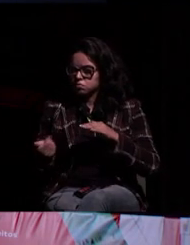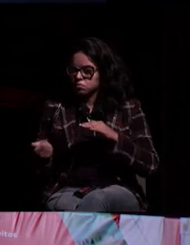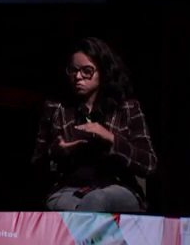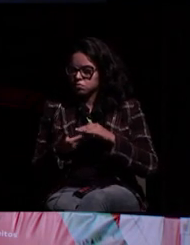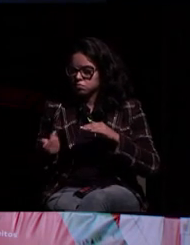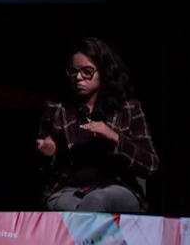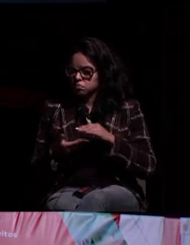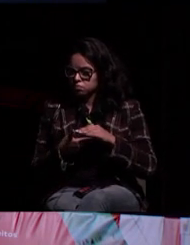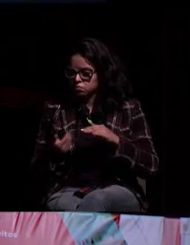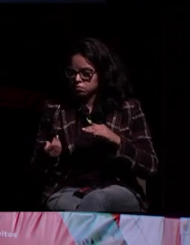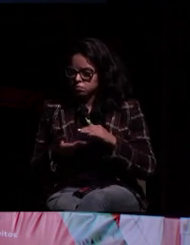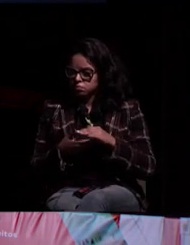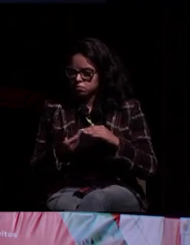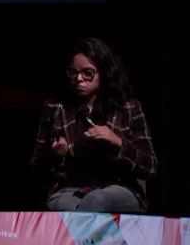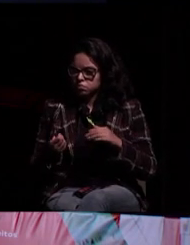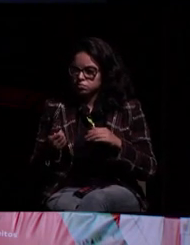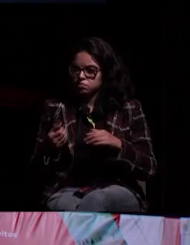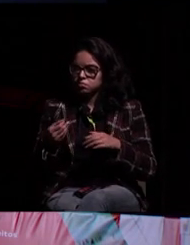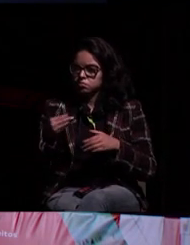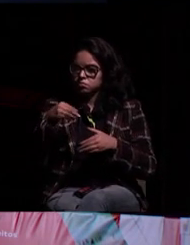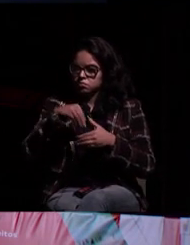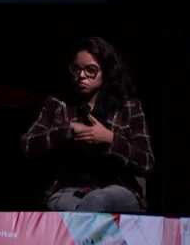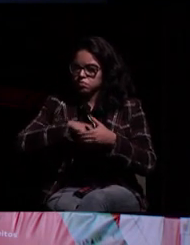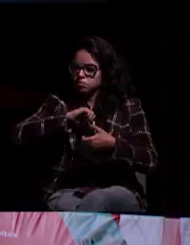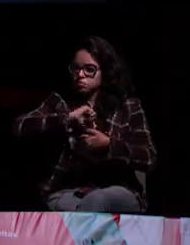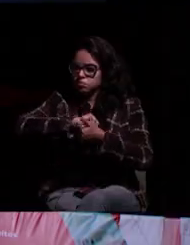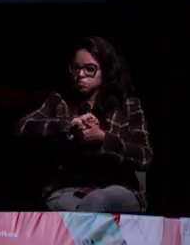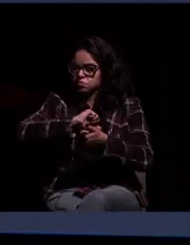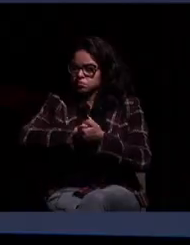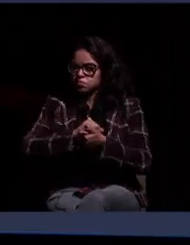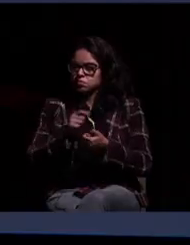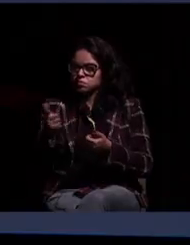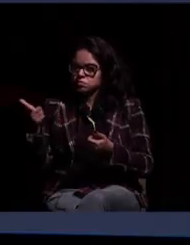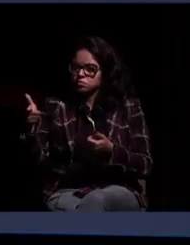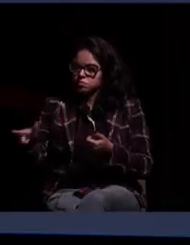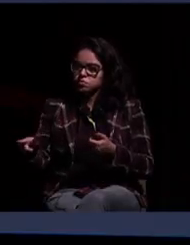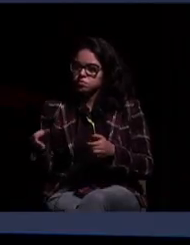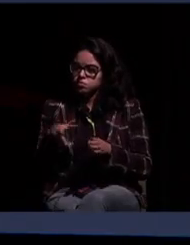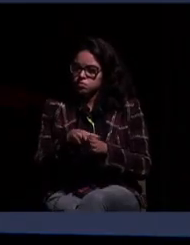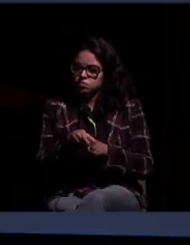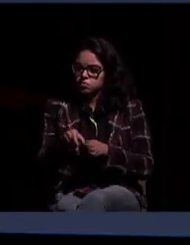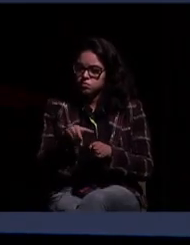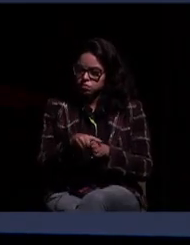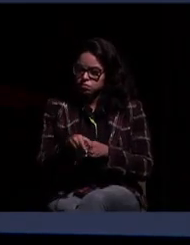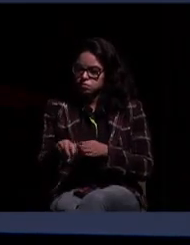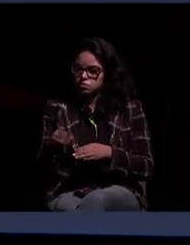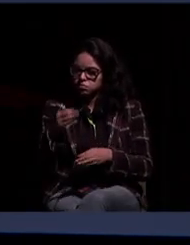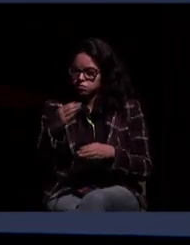Moreover, there is a text from the Regulatory Council, the Regulatory Body for Social Communication